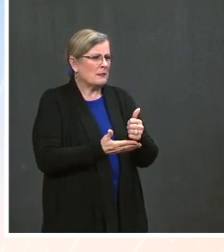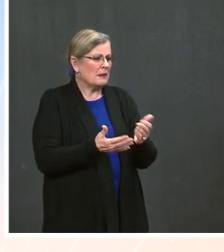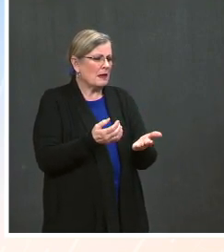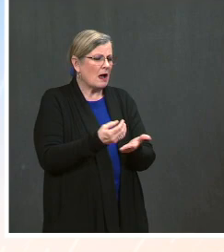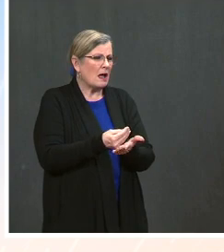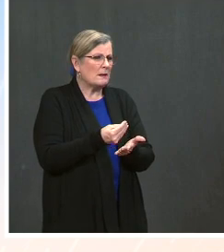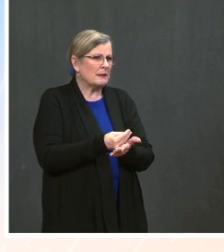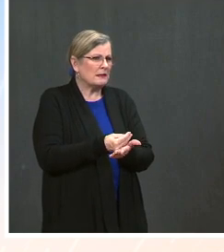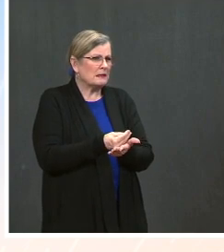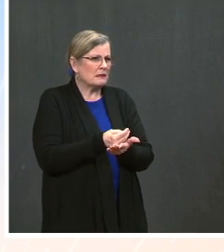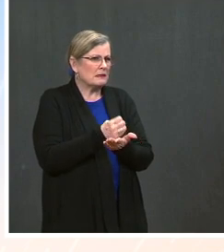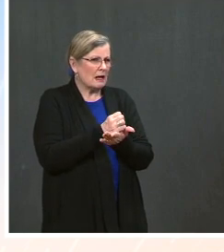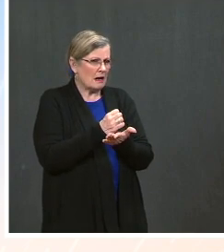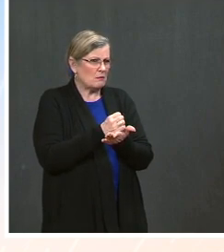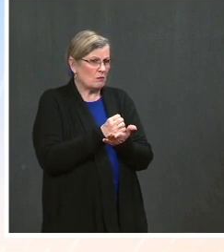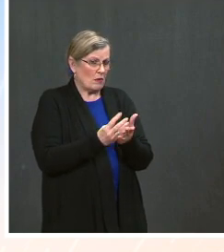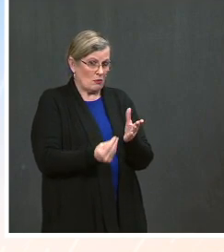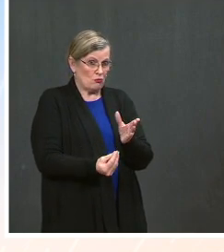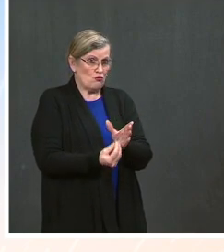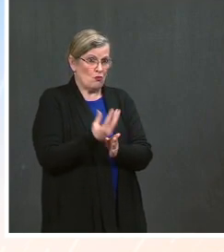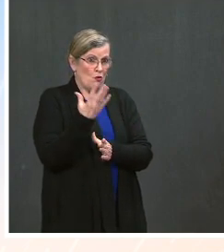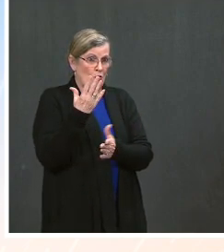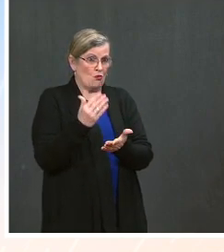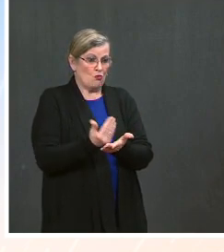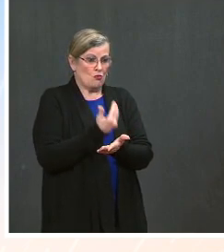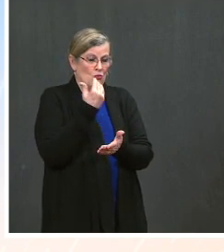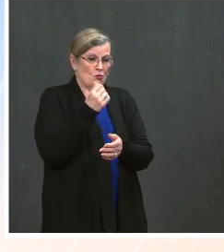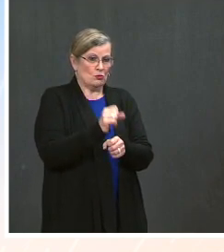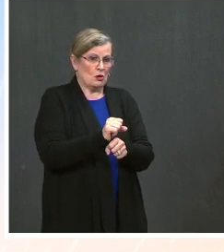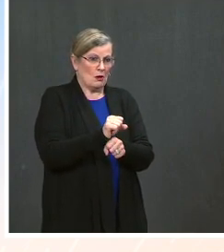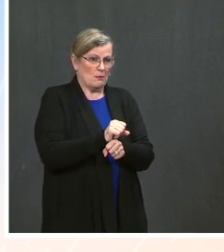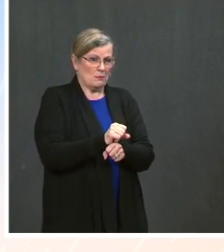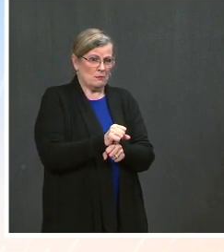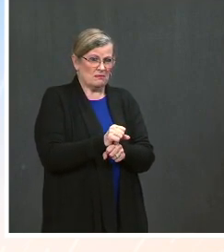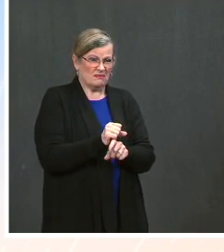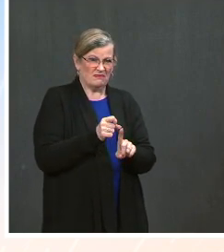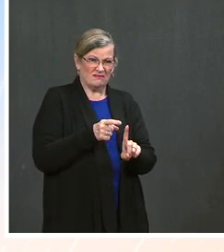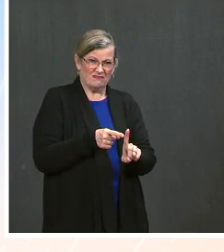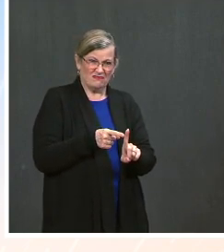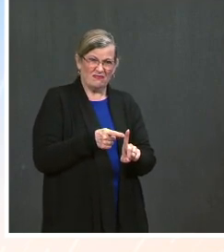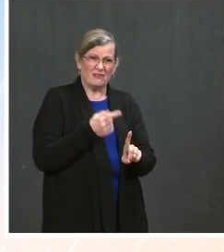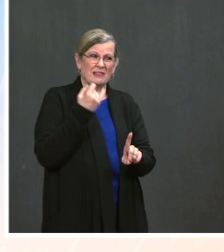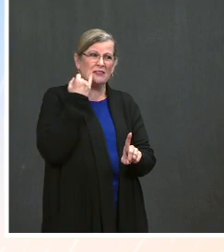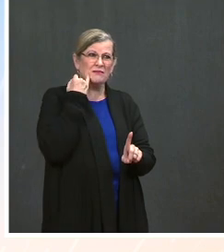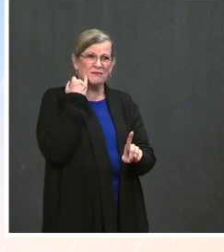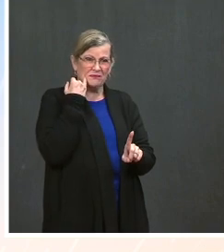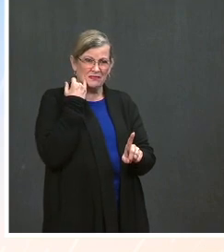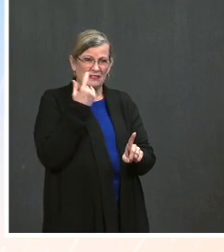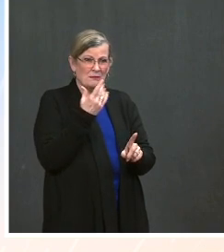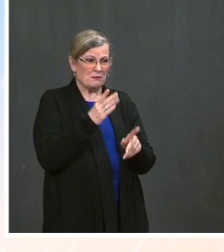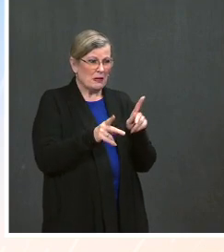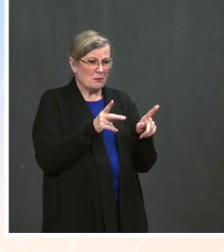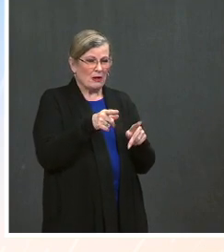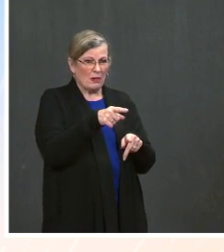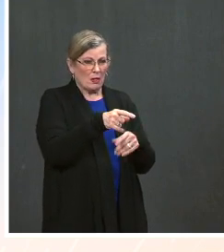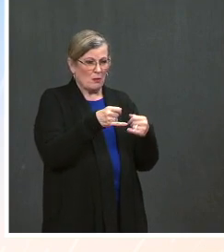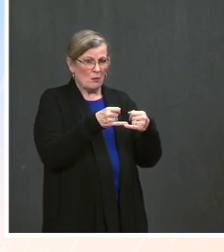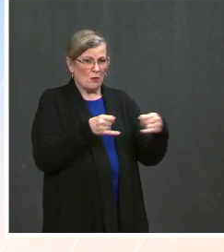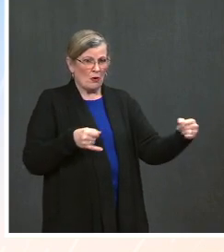and the growth of new jobs if the restrictions at the border were quickly loosened? Ms. Psaki: I don't have any numbers on that.